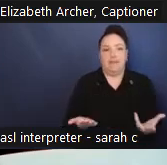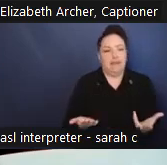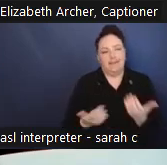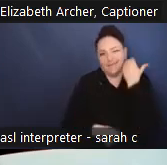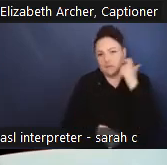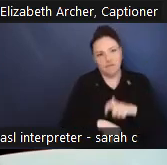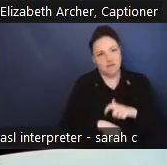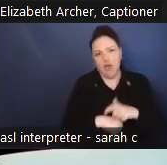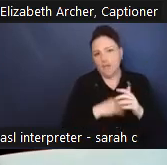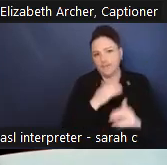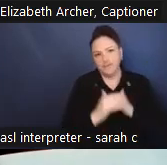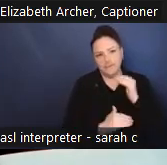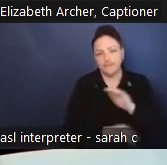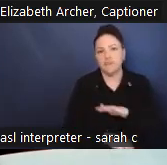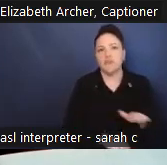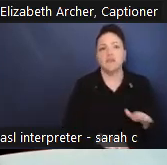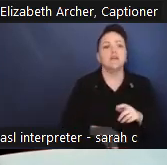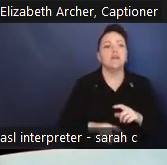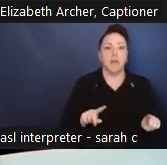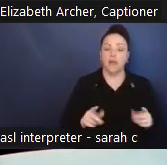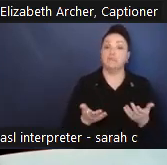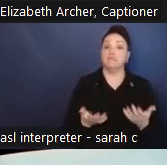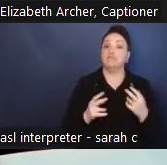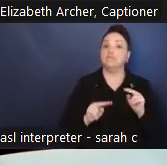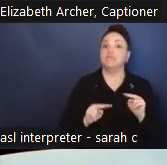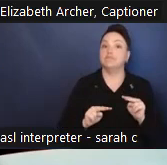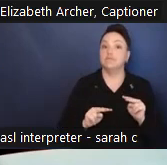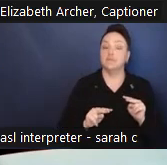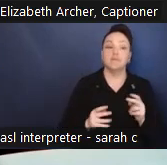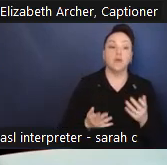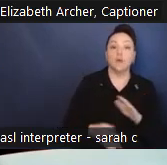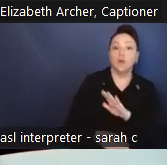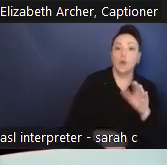I’m looking forward to hearing about what you think of it and if you haven't seen it yet.